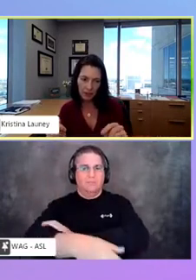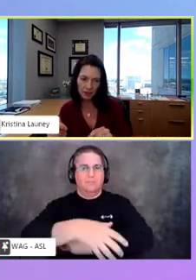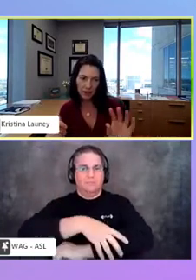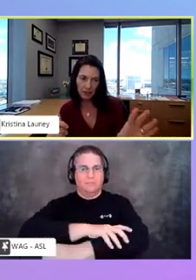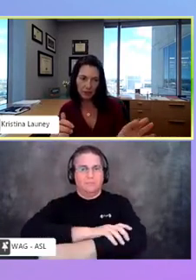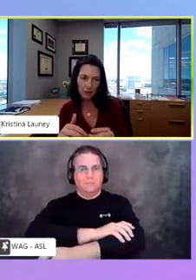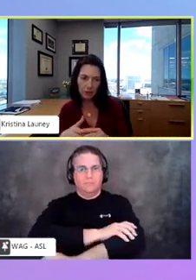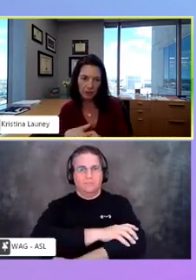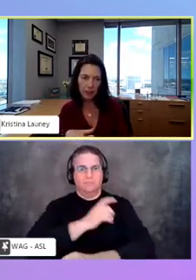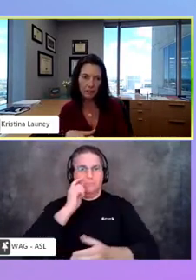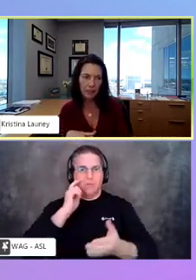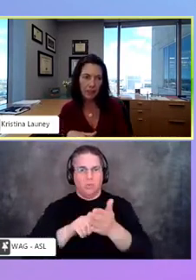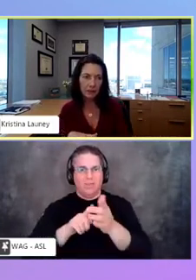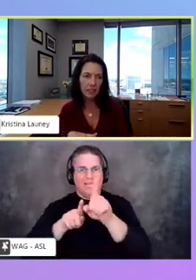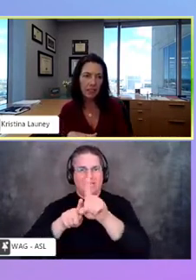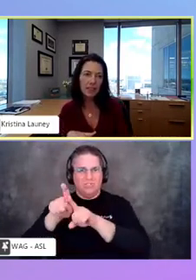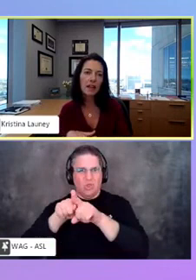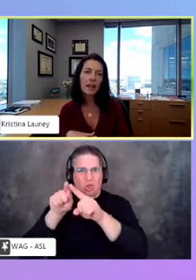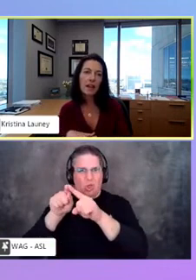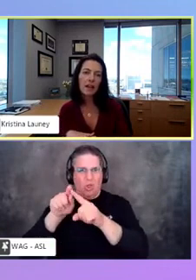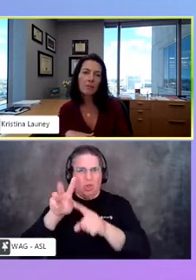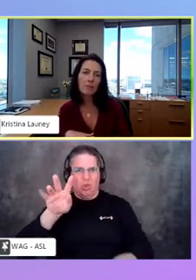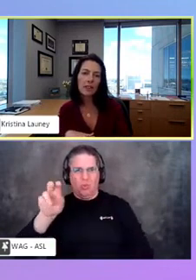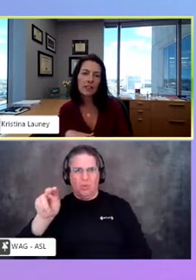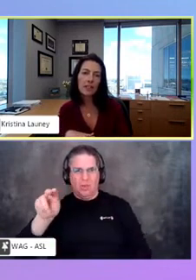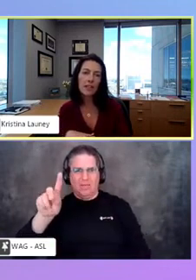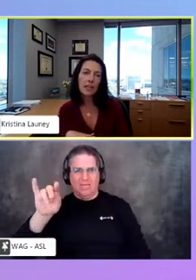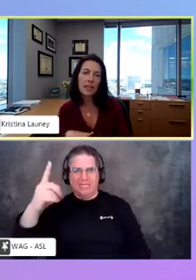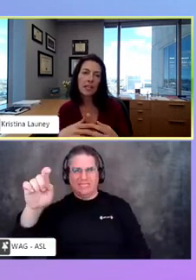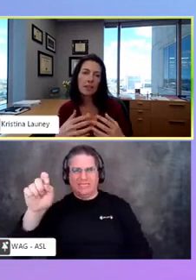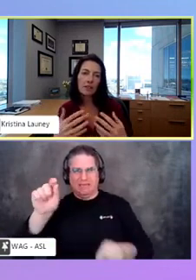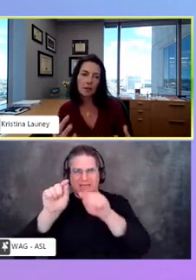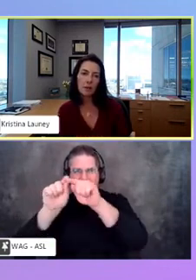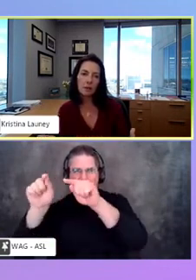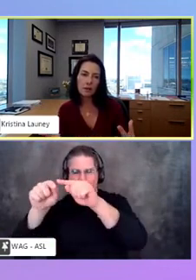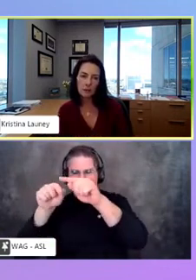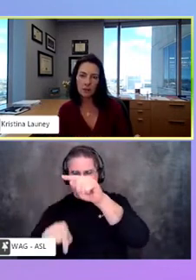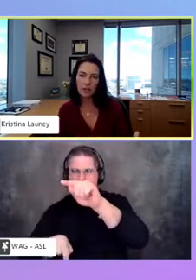decisions we have from actual courts of appeal are in the 9th circuit and the 11th